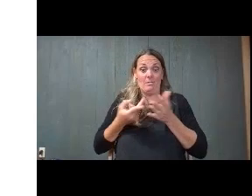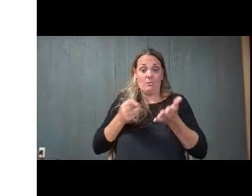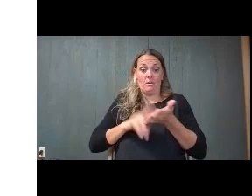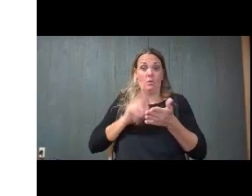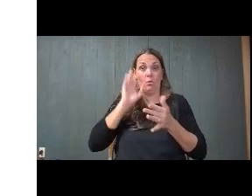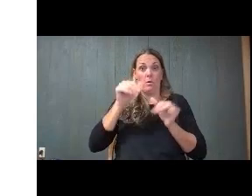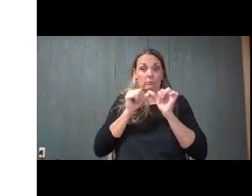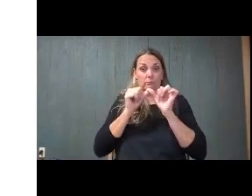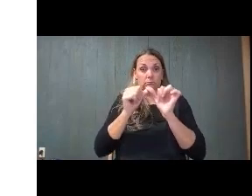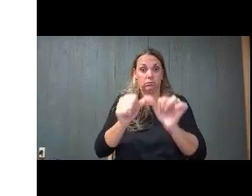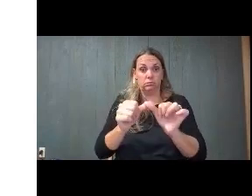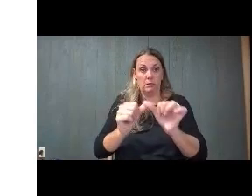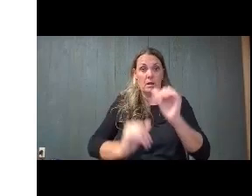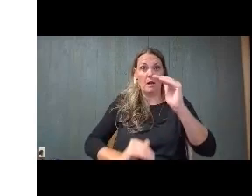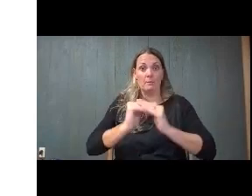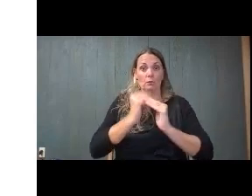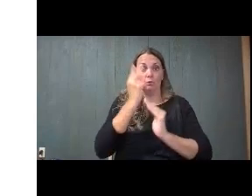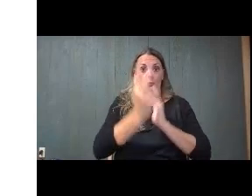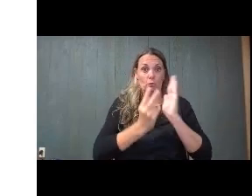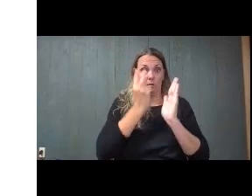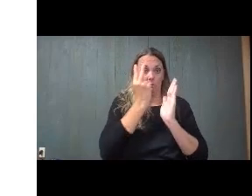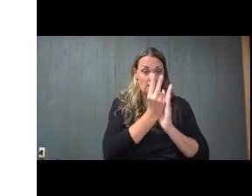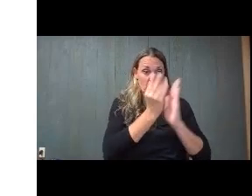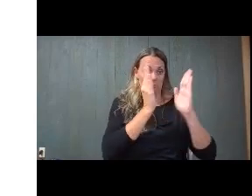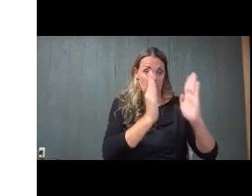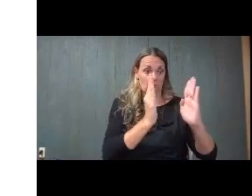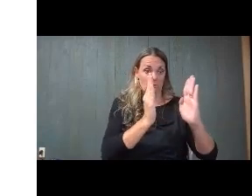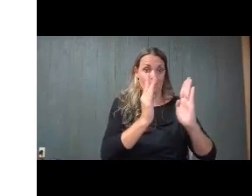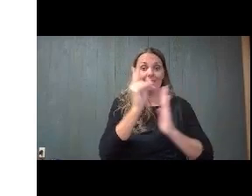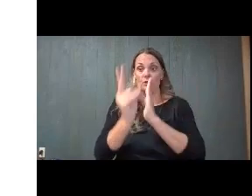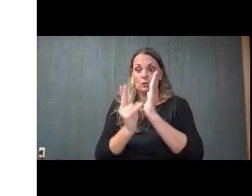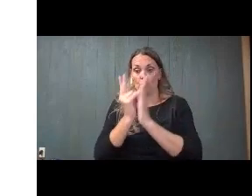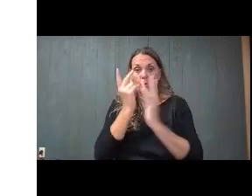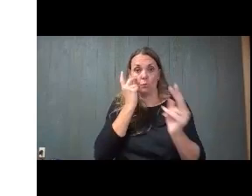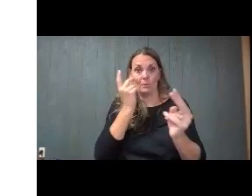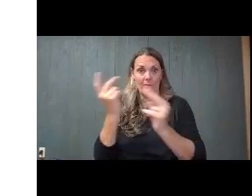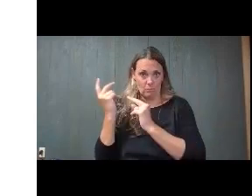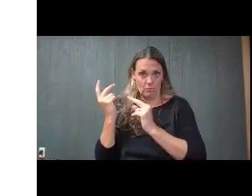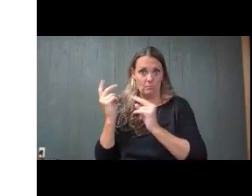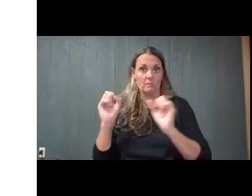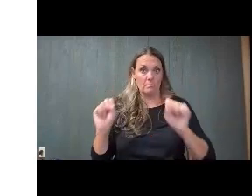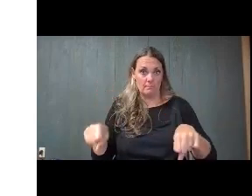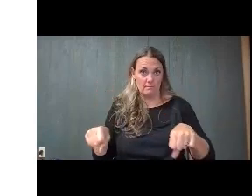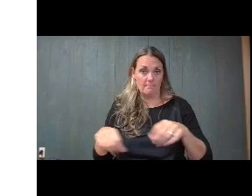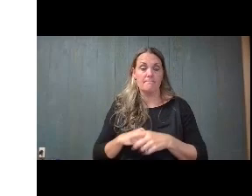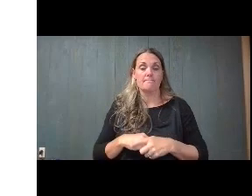for up to a two year period, with the two year renewal period.